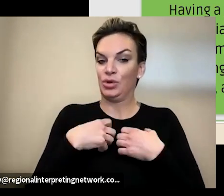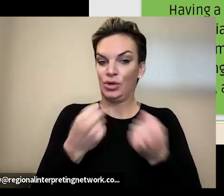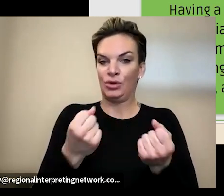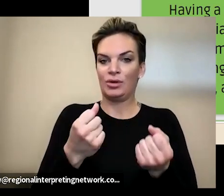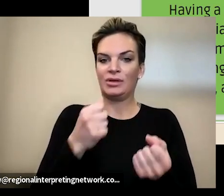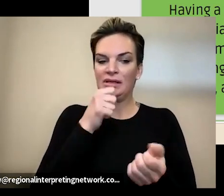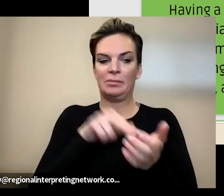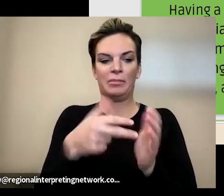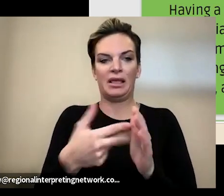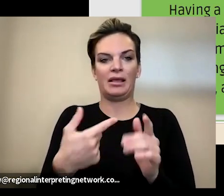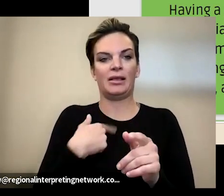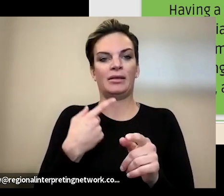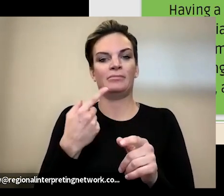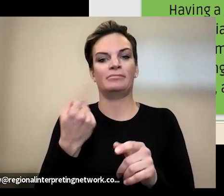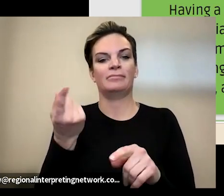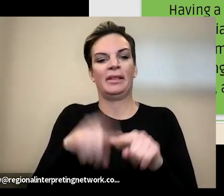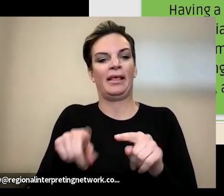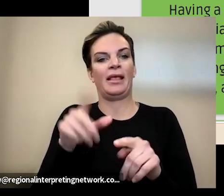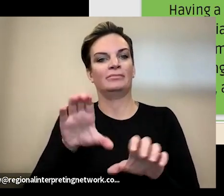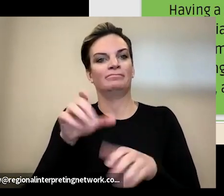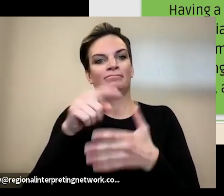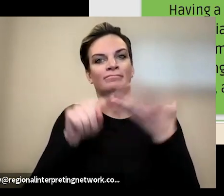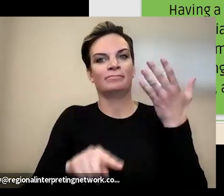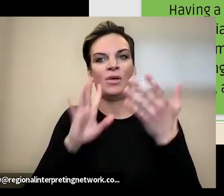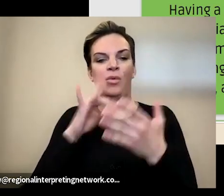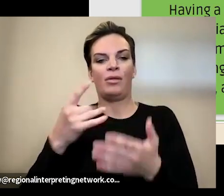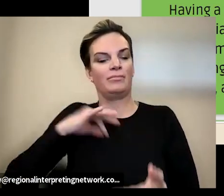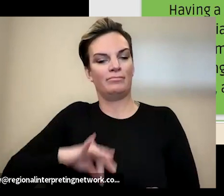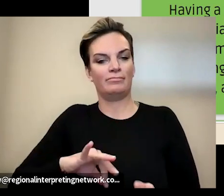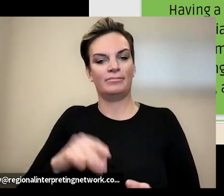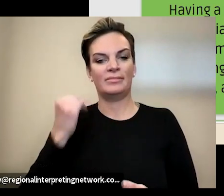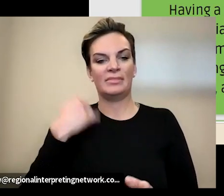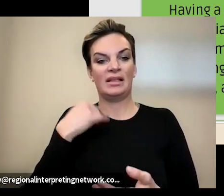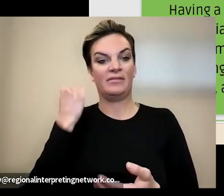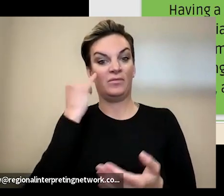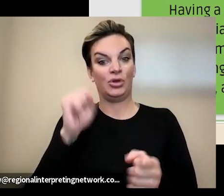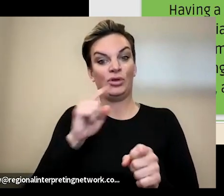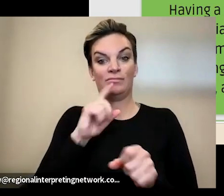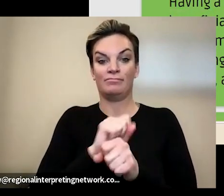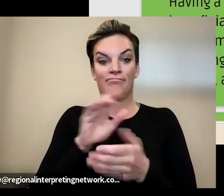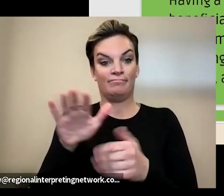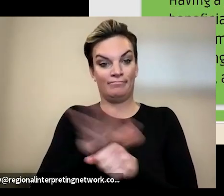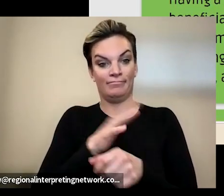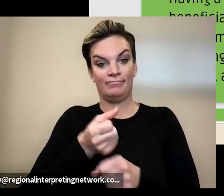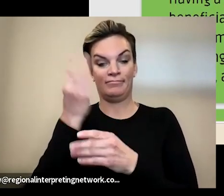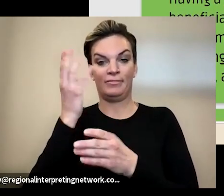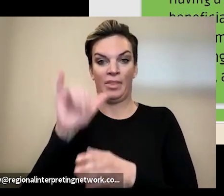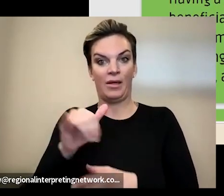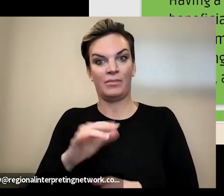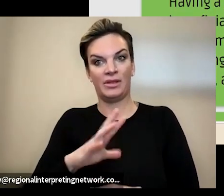do. Of course, if we can eliminate something that would be great, but this speaks to symptom